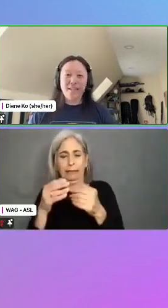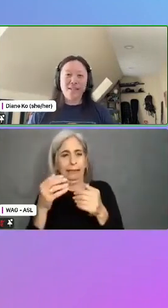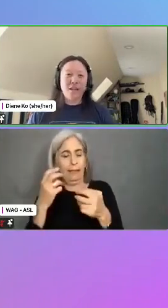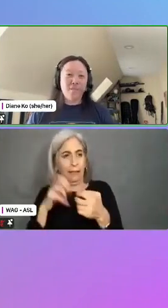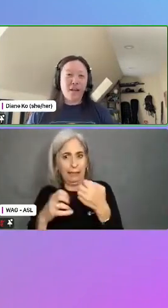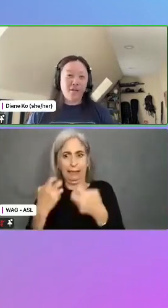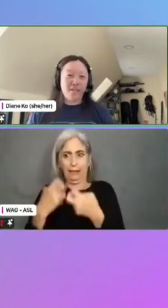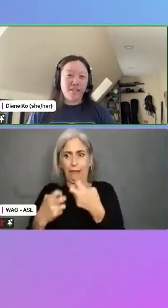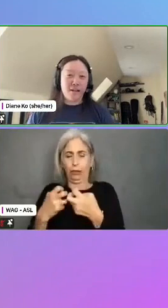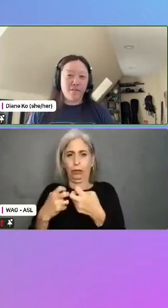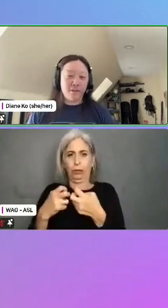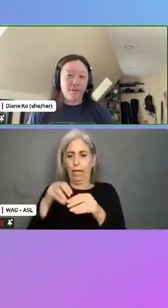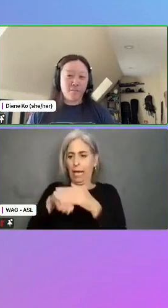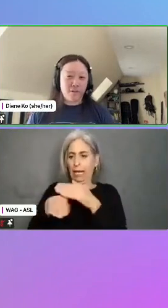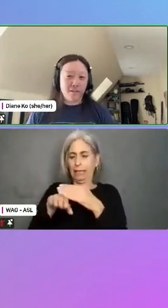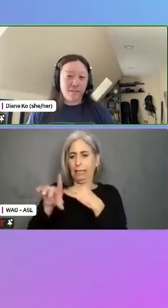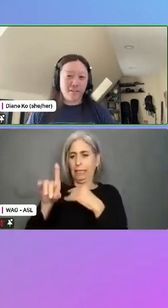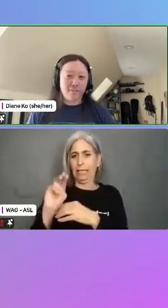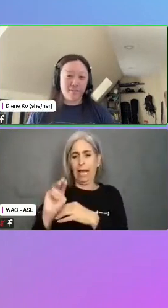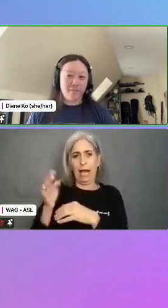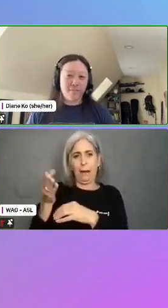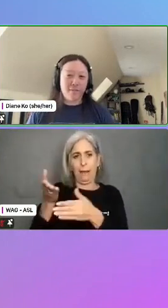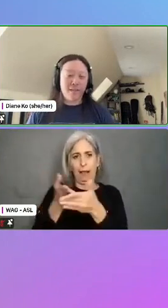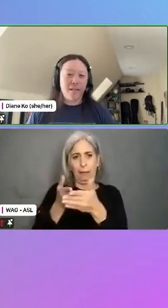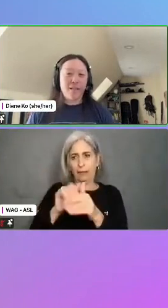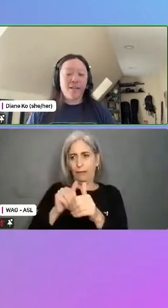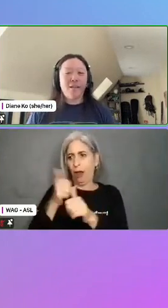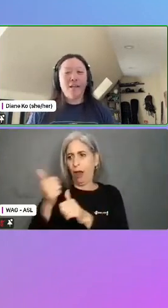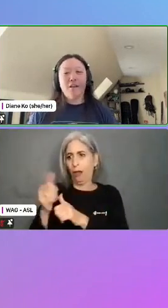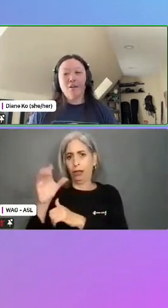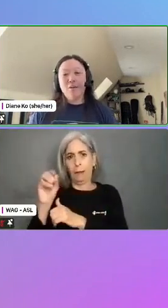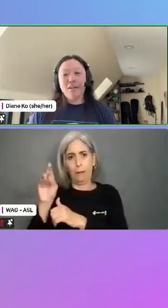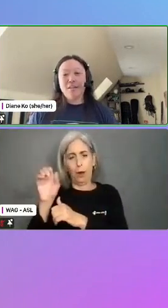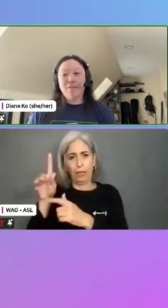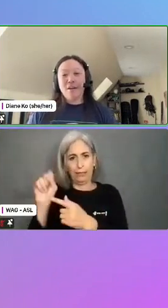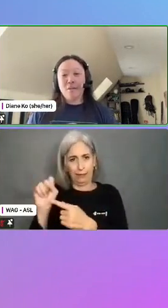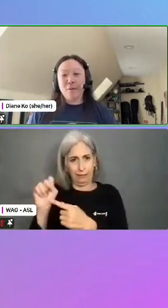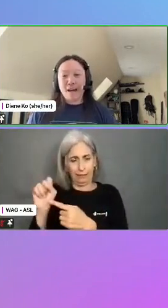for air handling, we an now have optional error message that will appear below the input